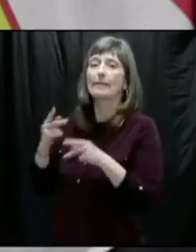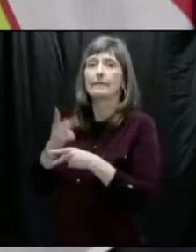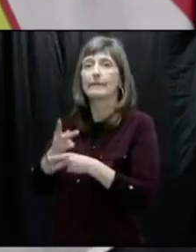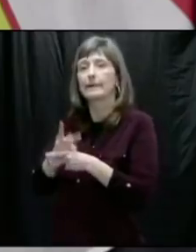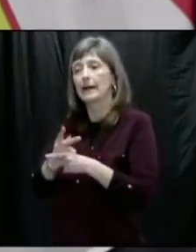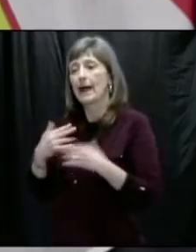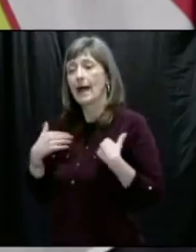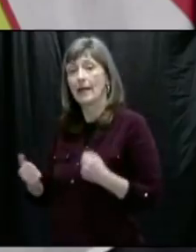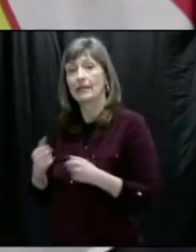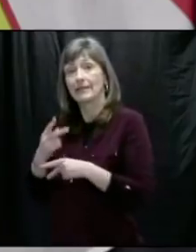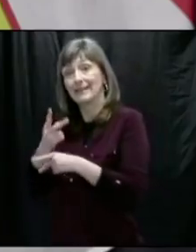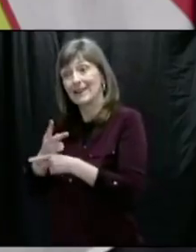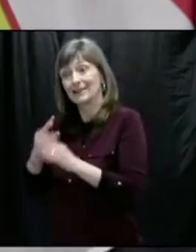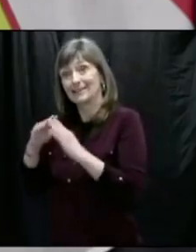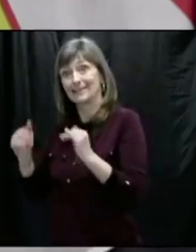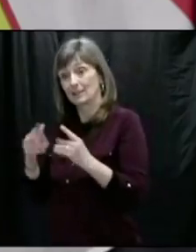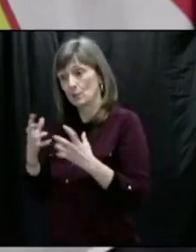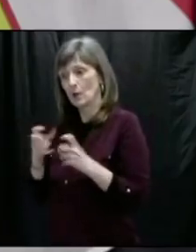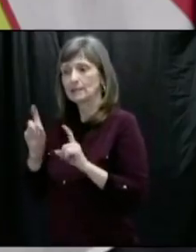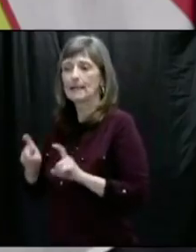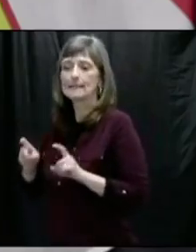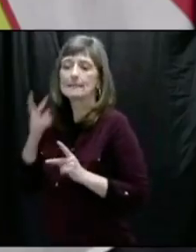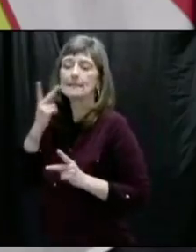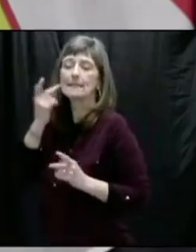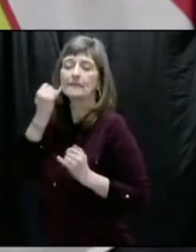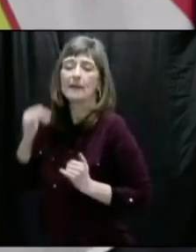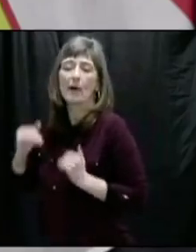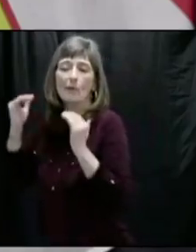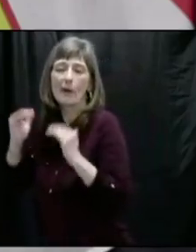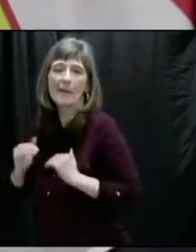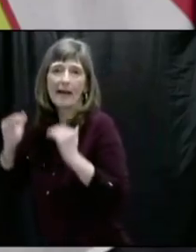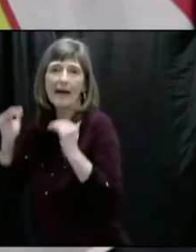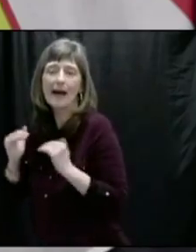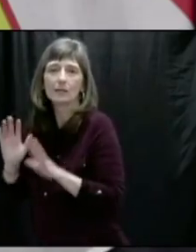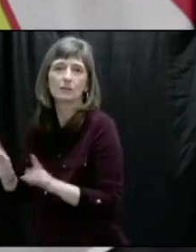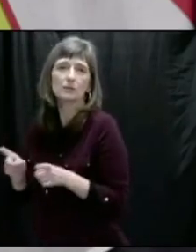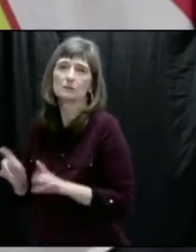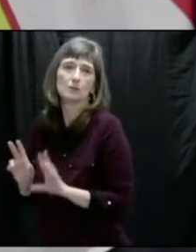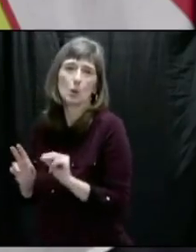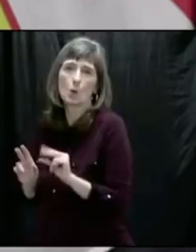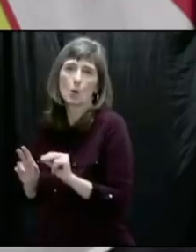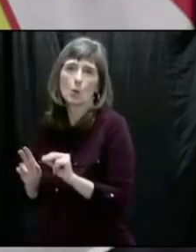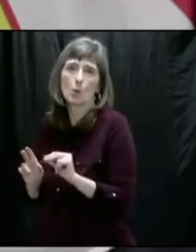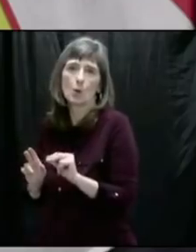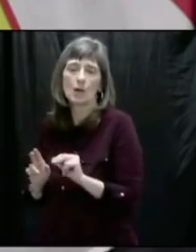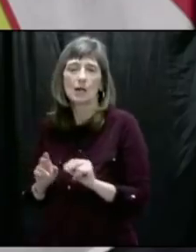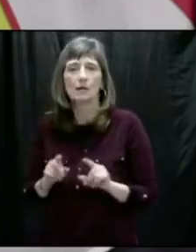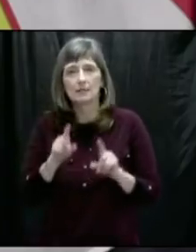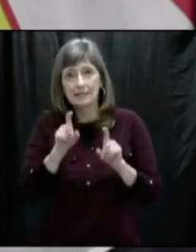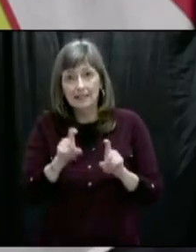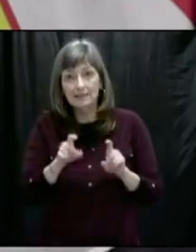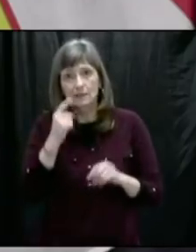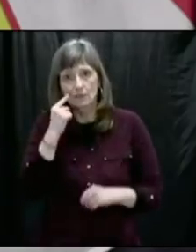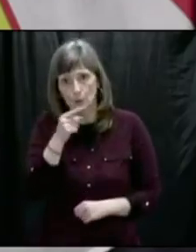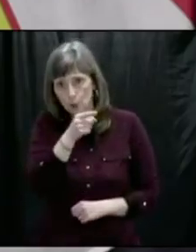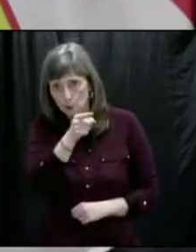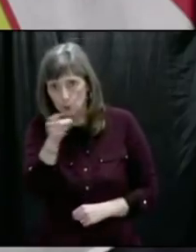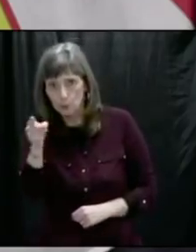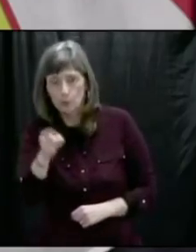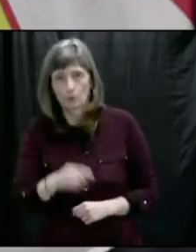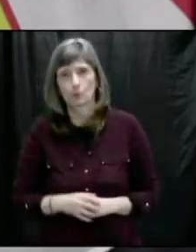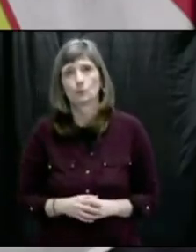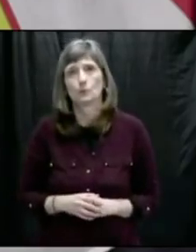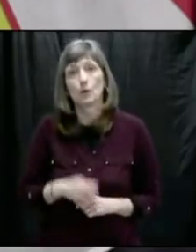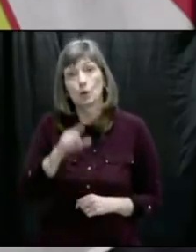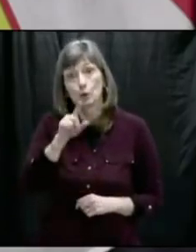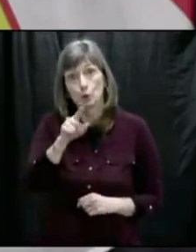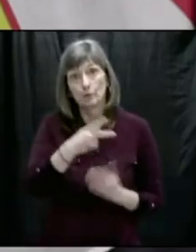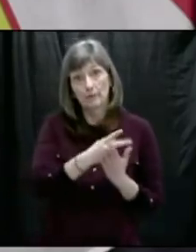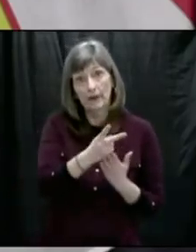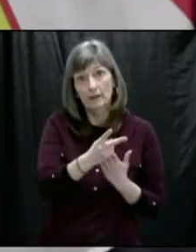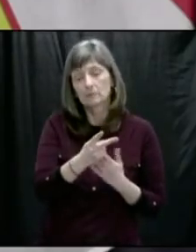OF OUR SYSTEM, TO TEST OF YOU.